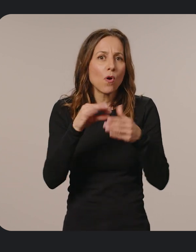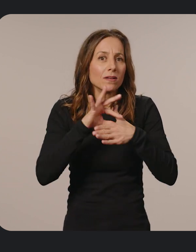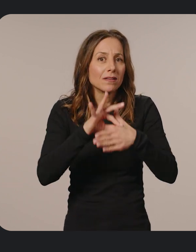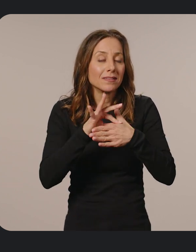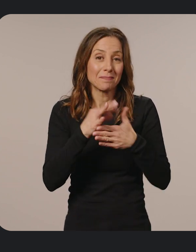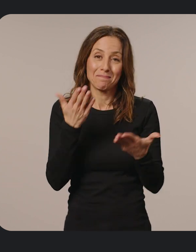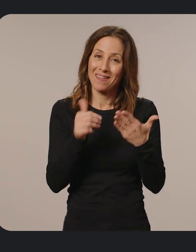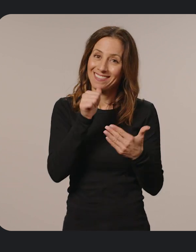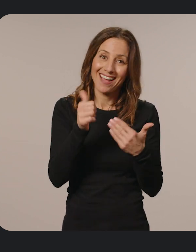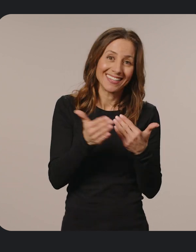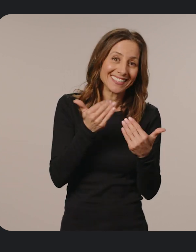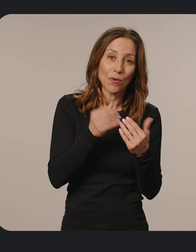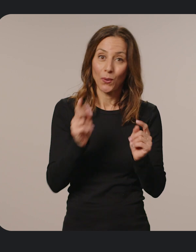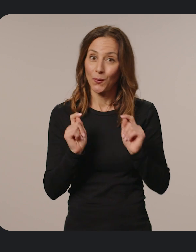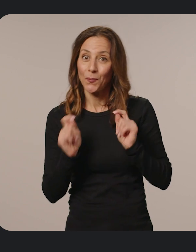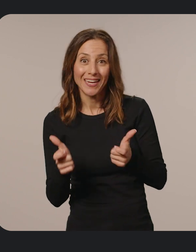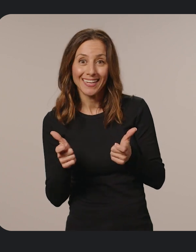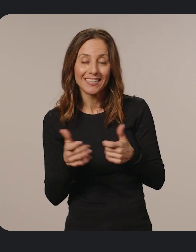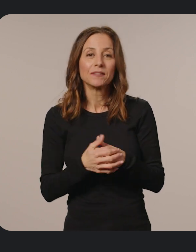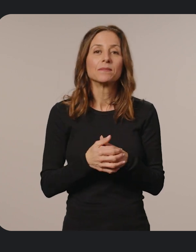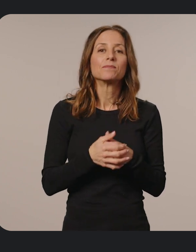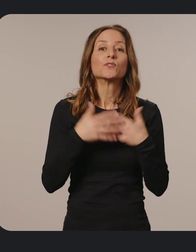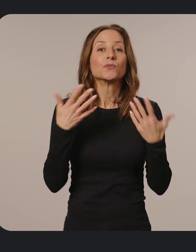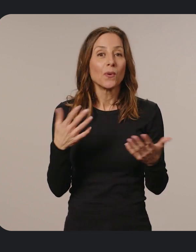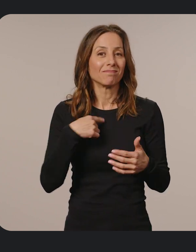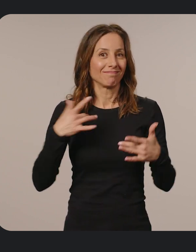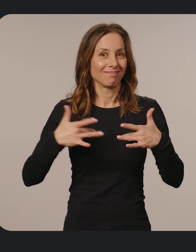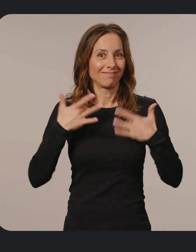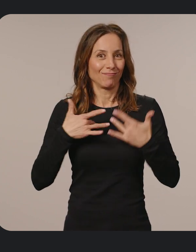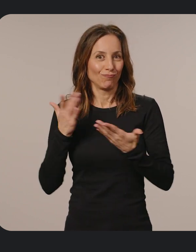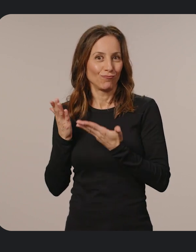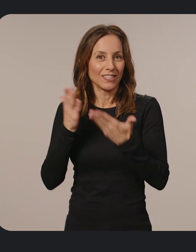means generating more content, which isn't always easy or quick to do.